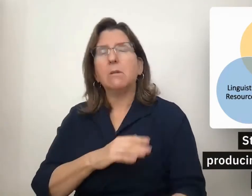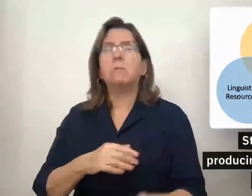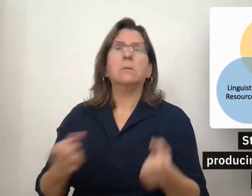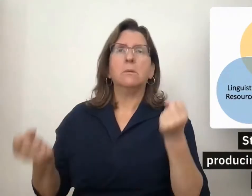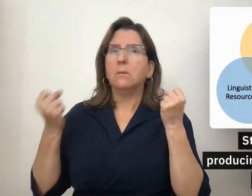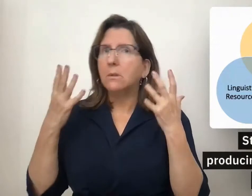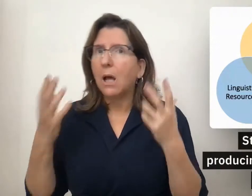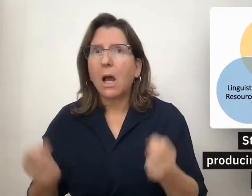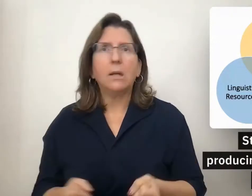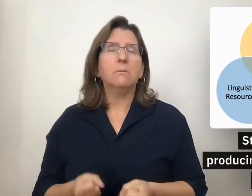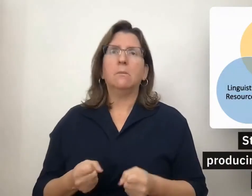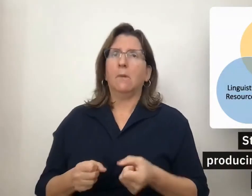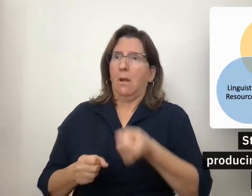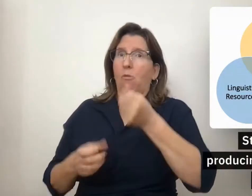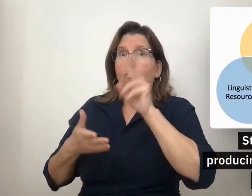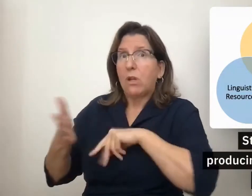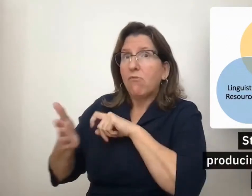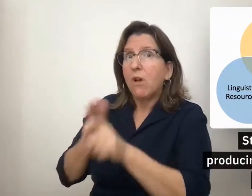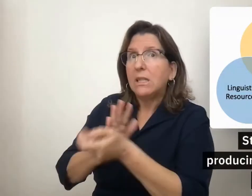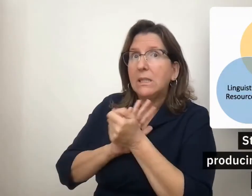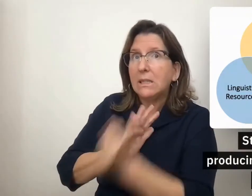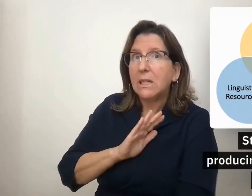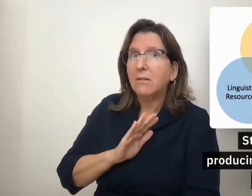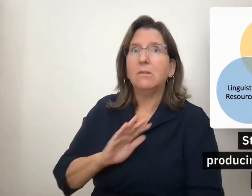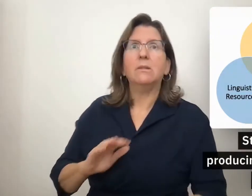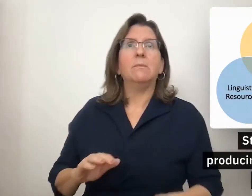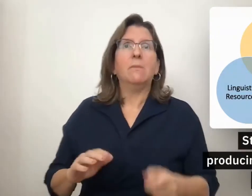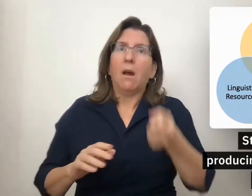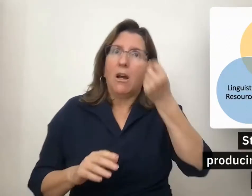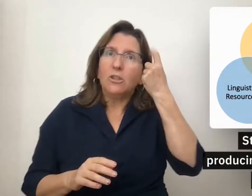Those elegant, fluent signers.